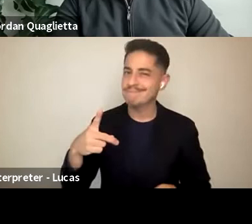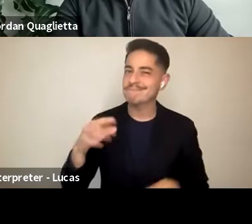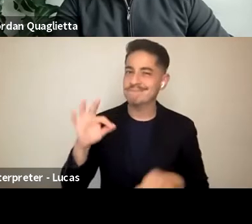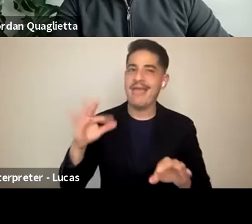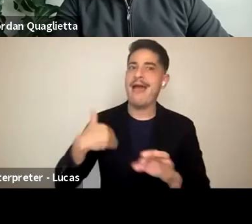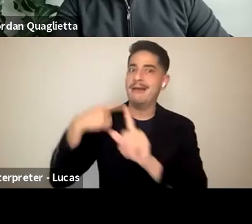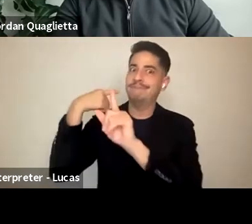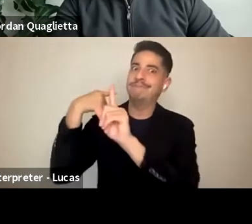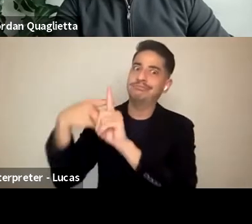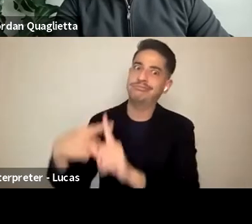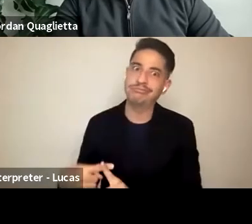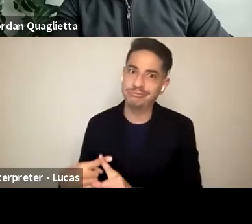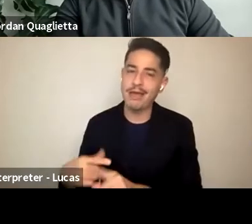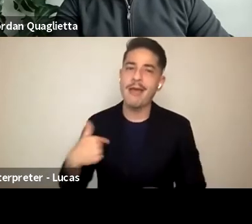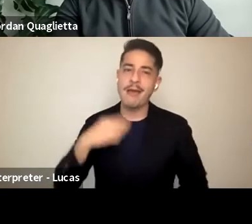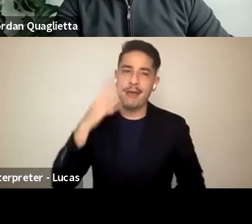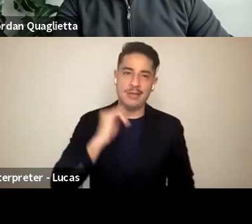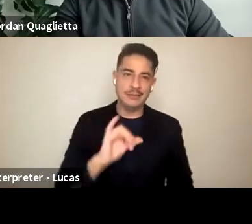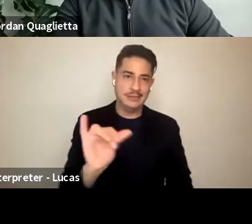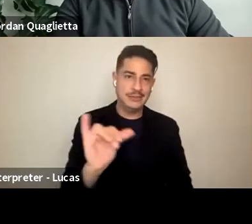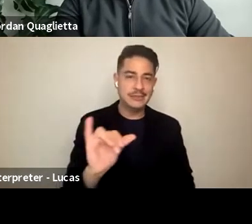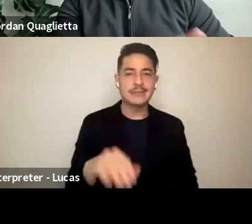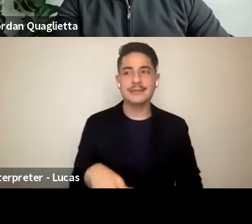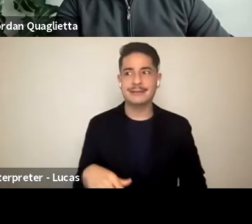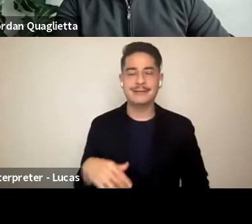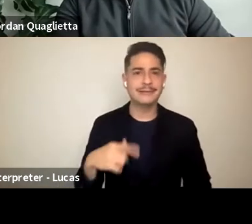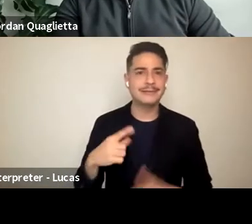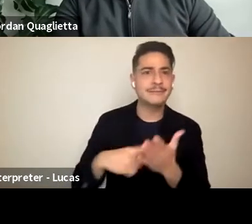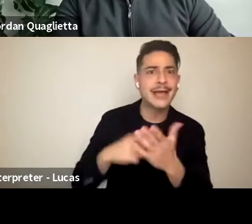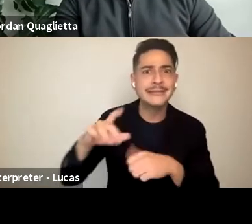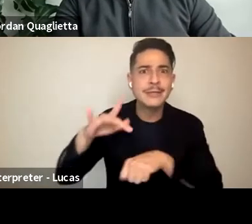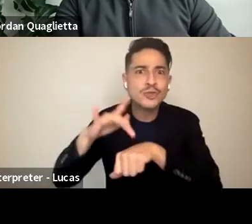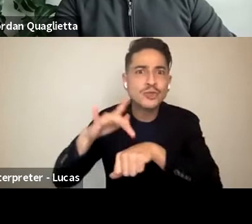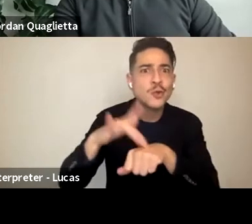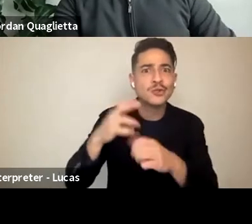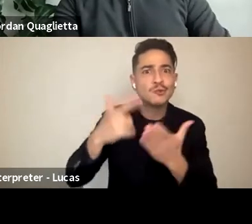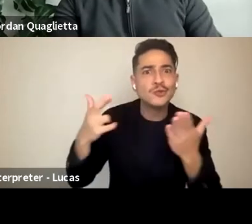I definitely experienced that in terms of getting resources for doing changes. Absolutely.